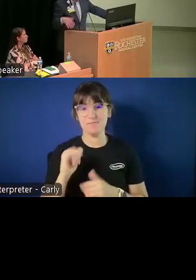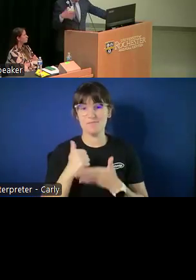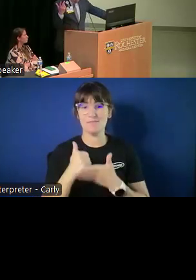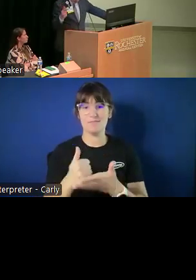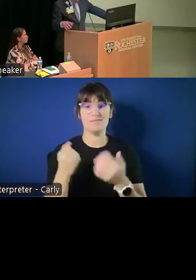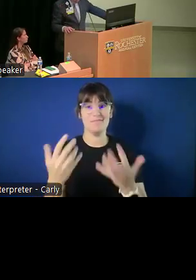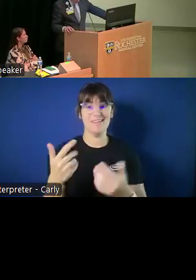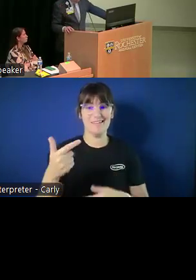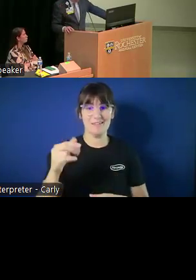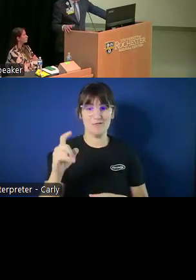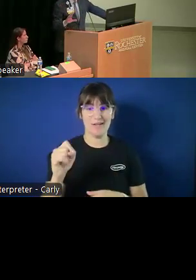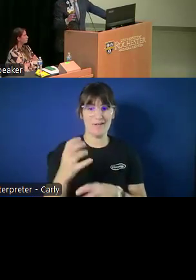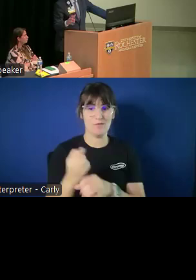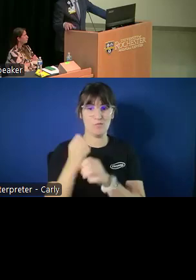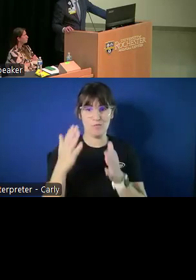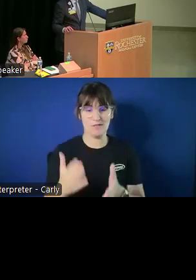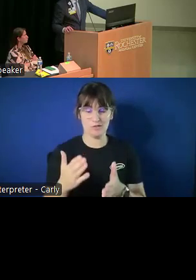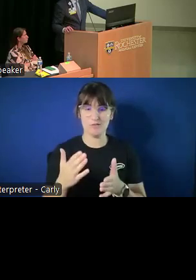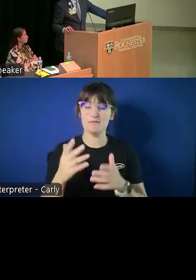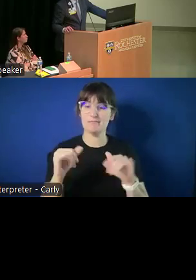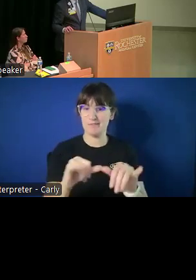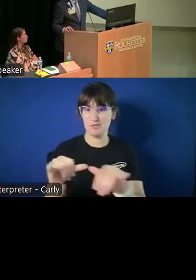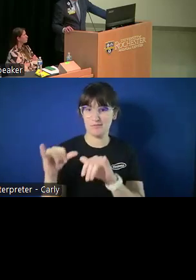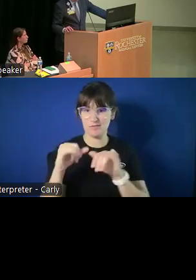which I'll talk about here in a little bit with me measurement strategy to track the